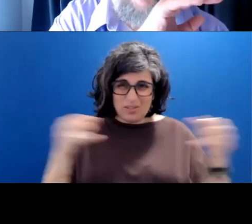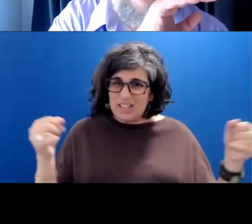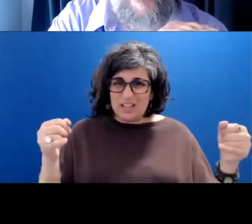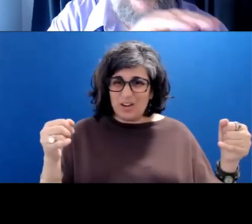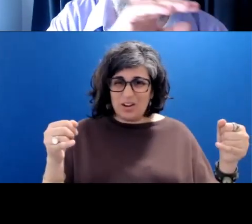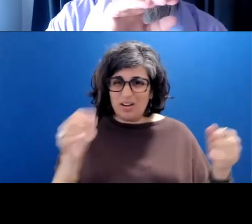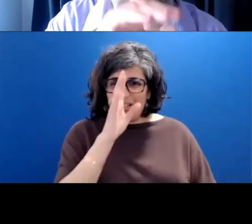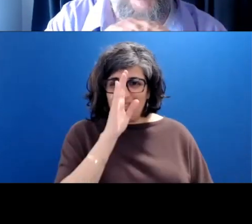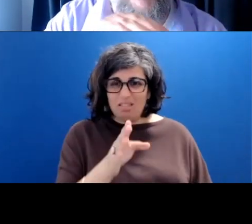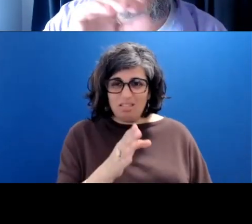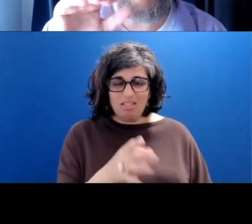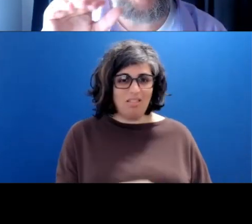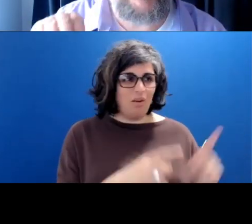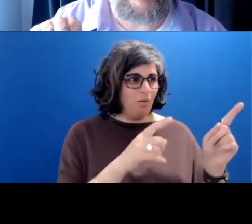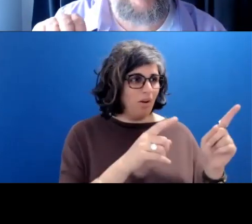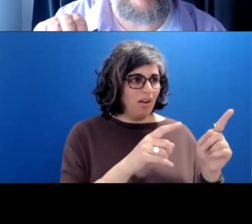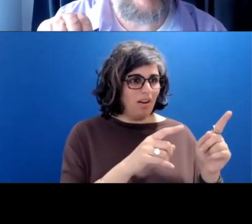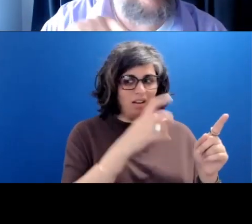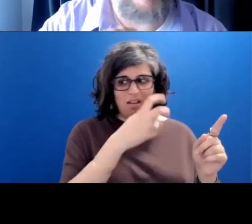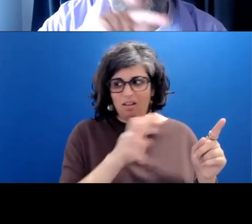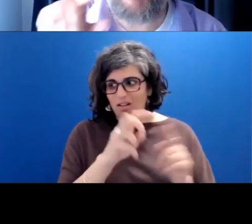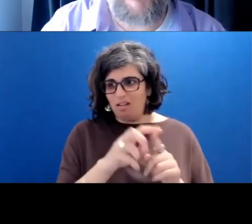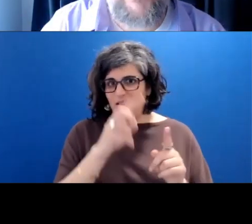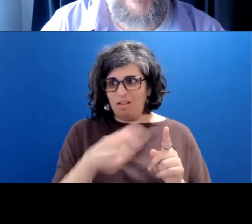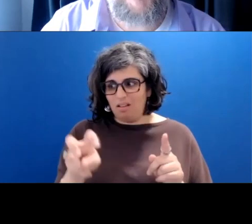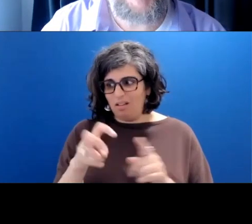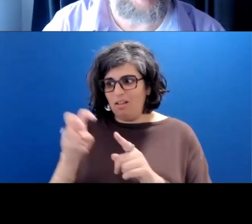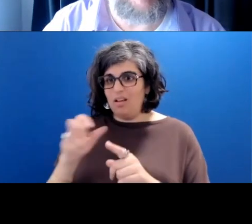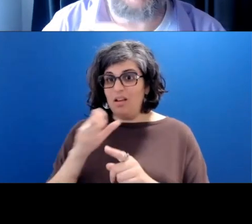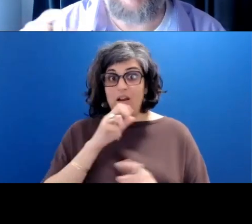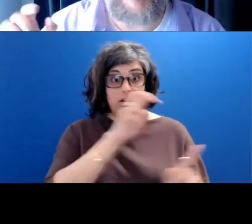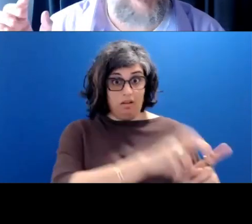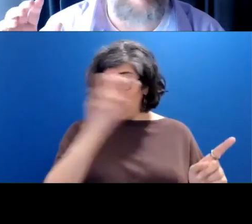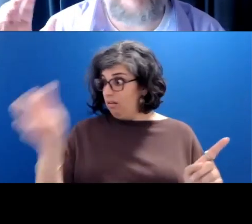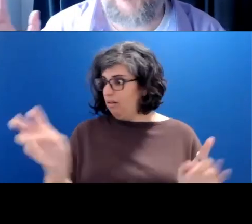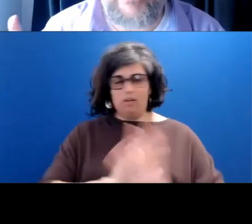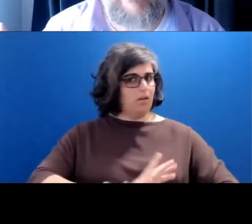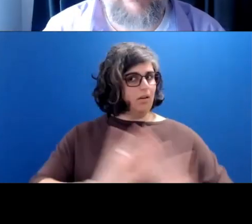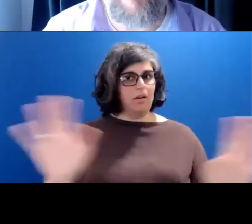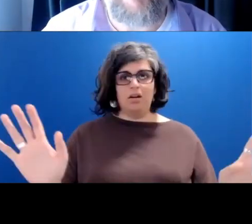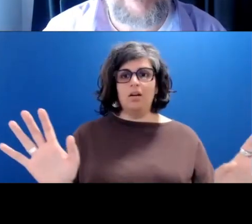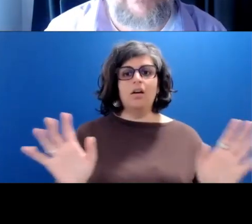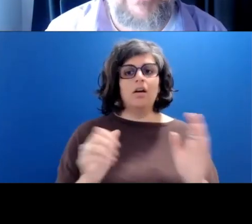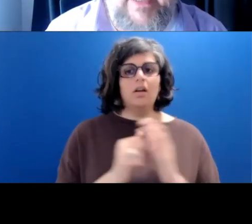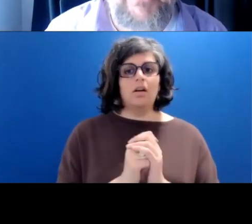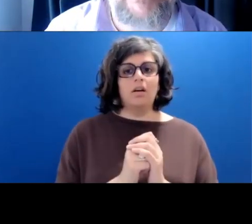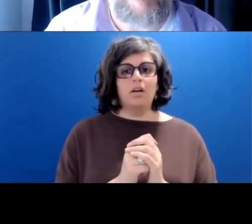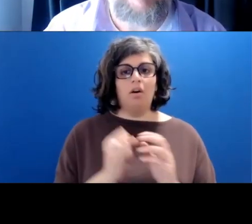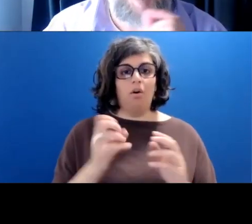to go from one to another to another, not skip around, not, you know, totally remove some steps,